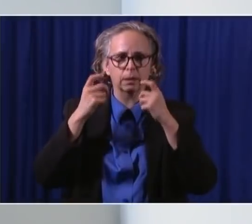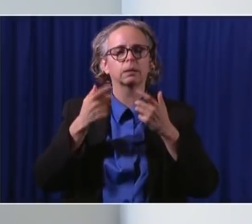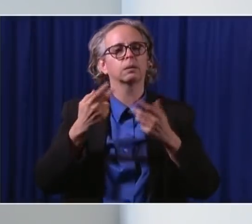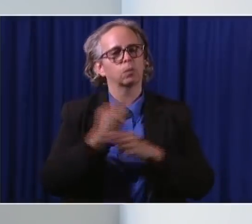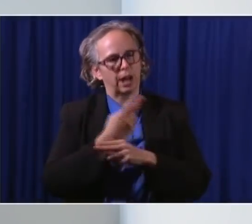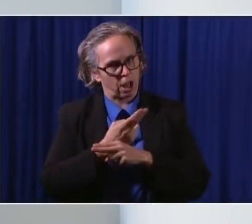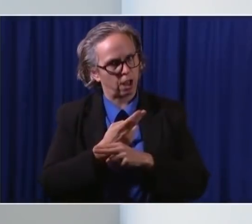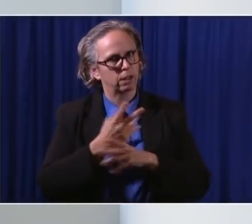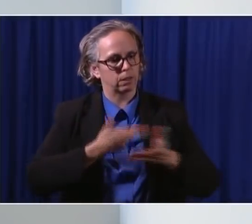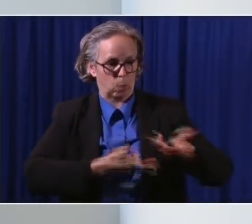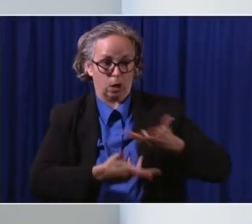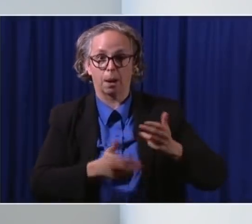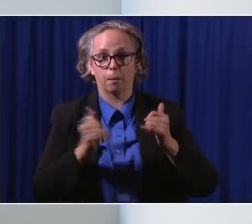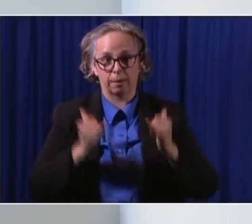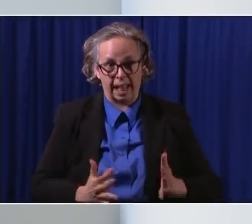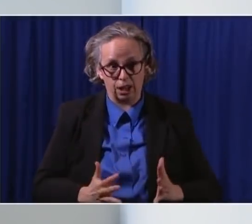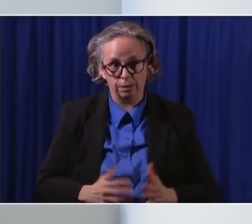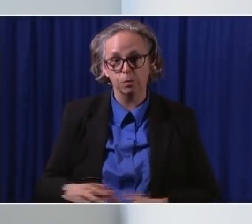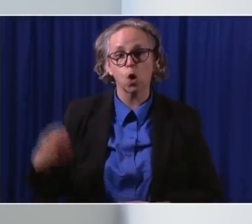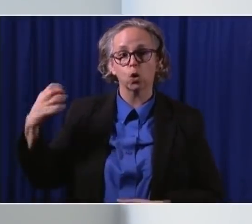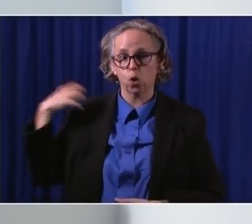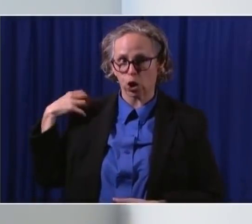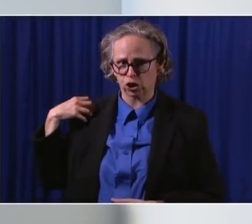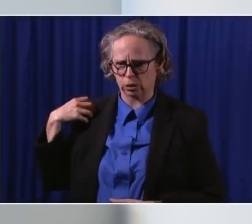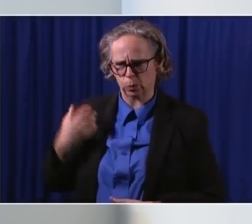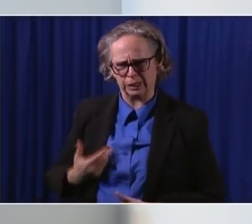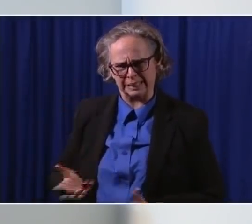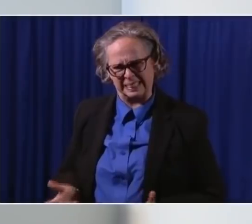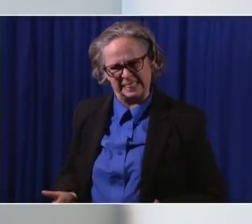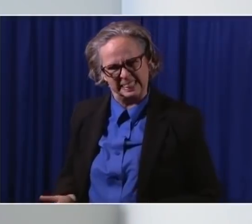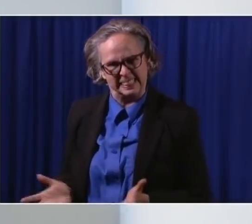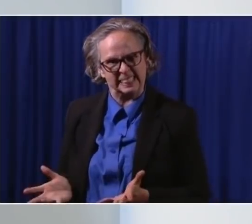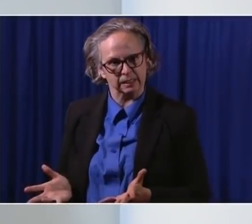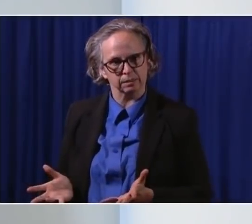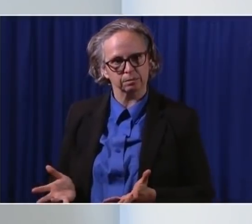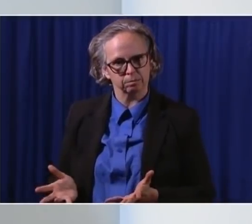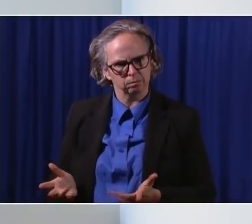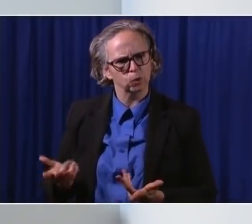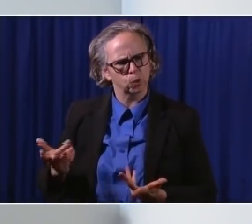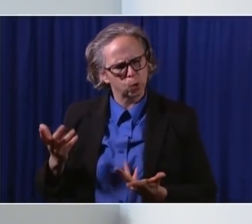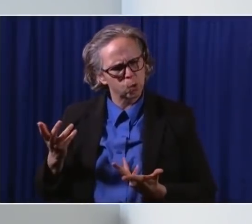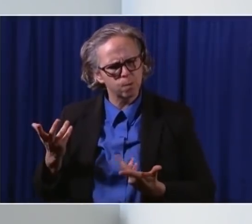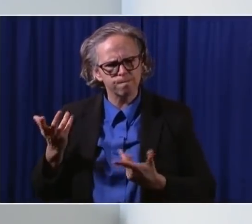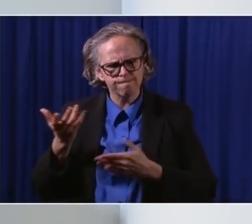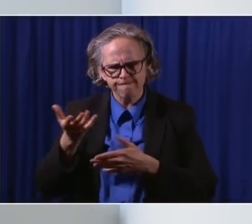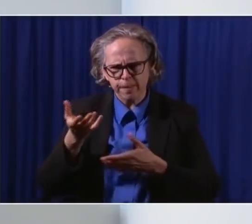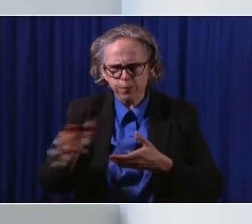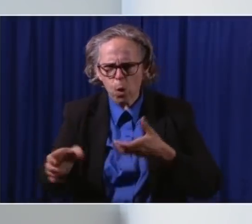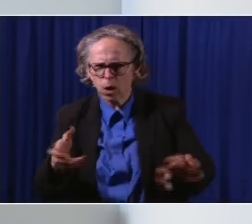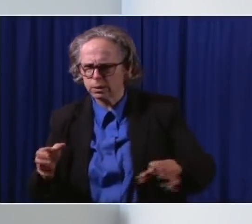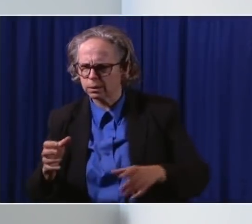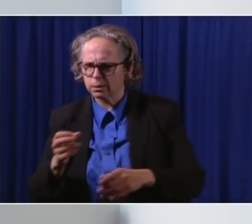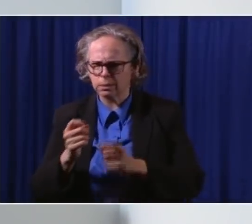THE COMPETITION AND DURING. WE WILL DURING THE TENURE OF THE STAY AND A DAILY SYMPTOM ASSESSMENT.